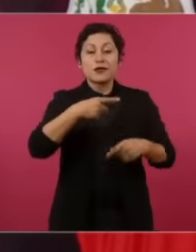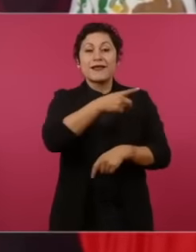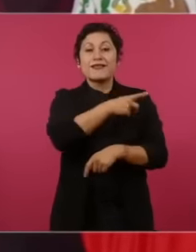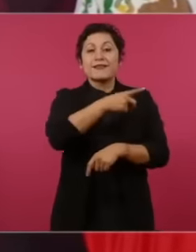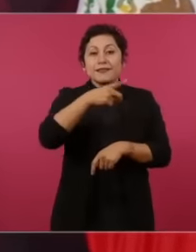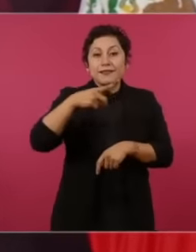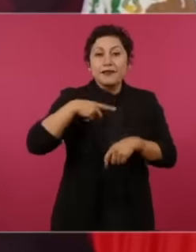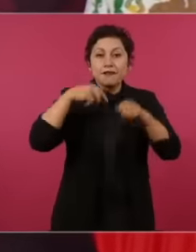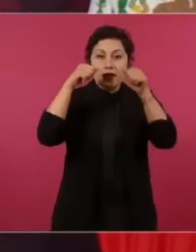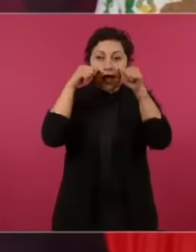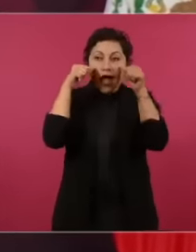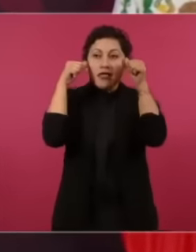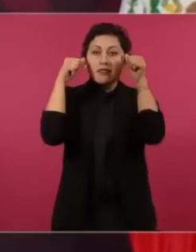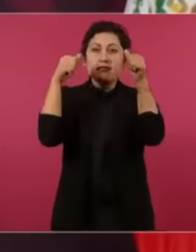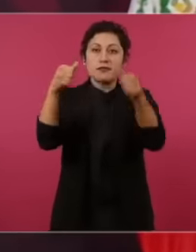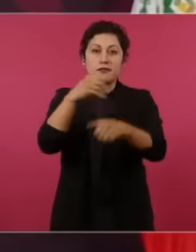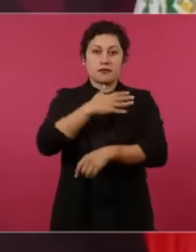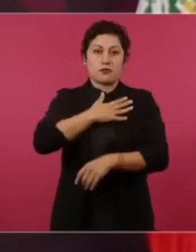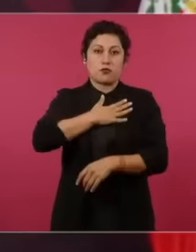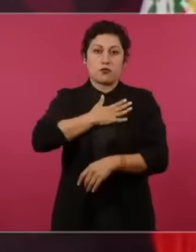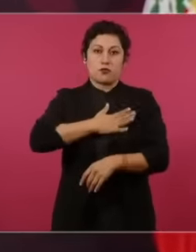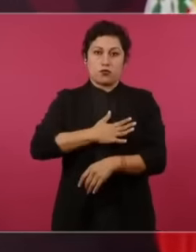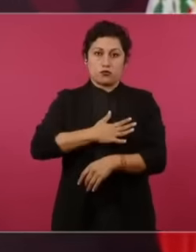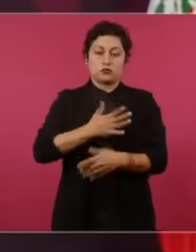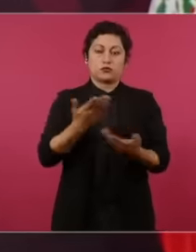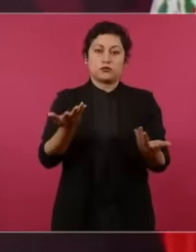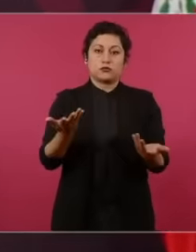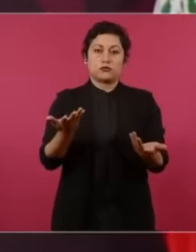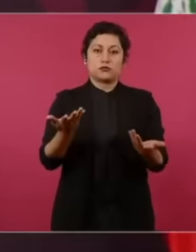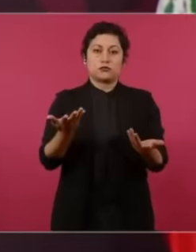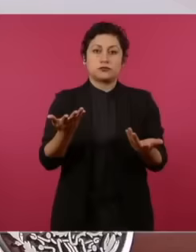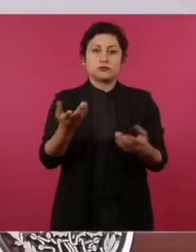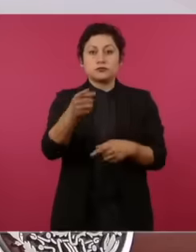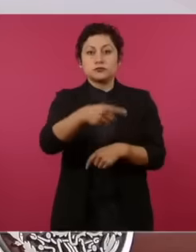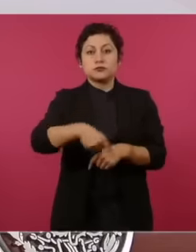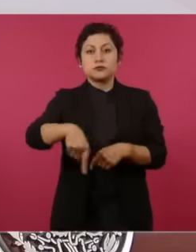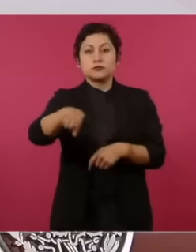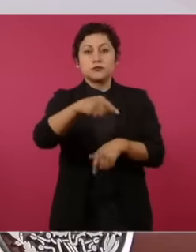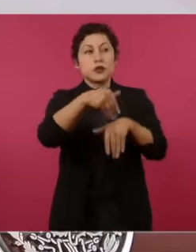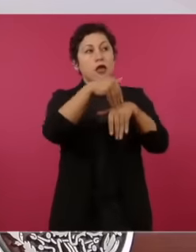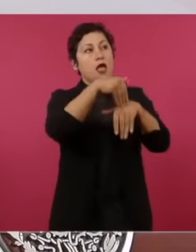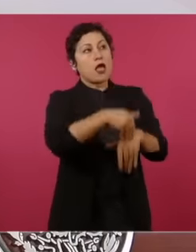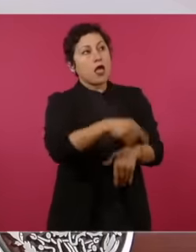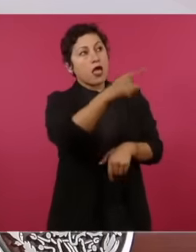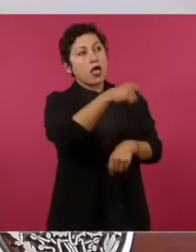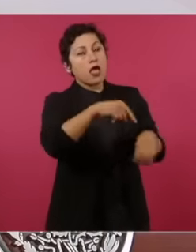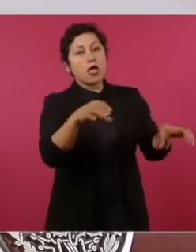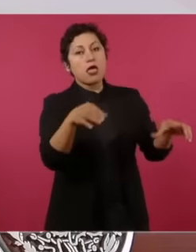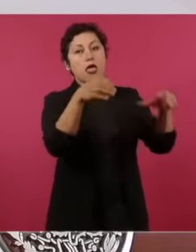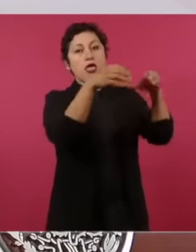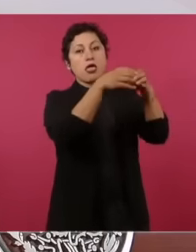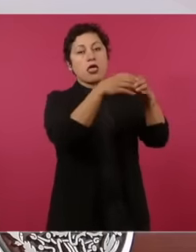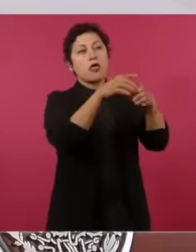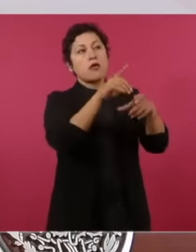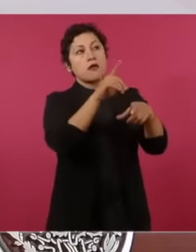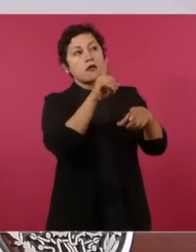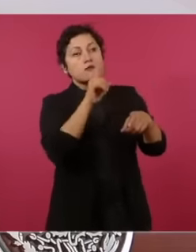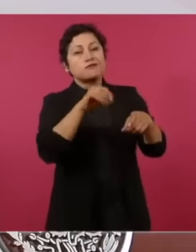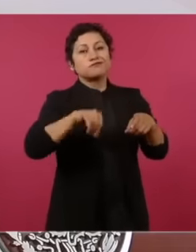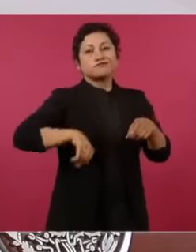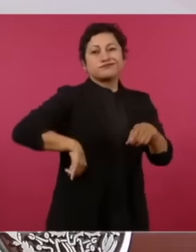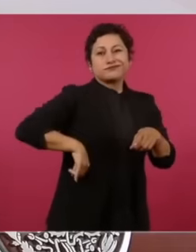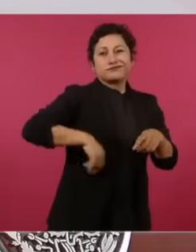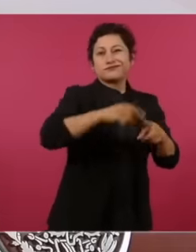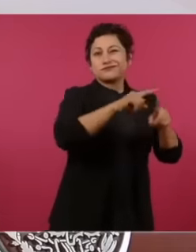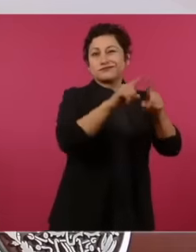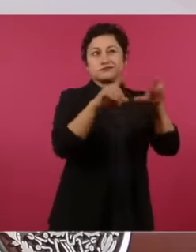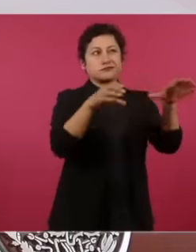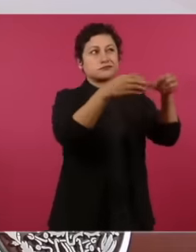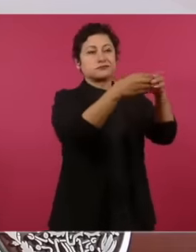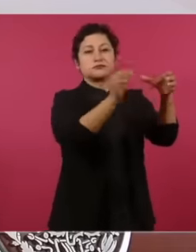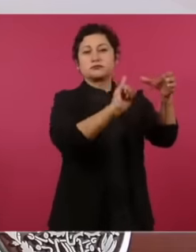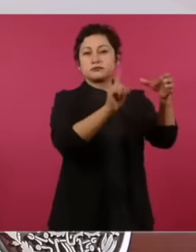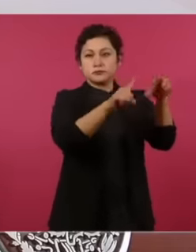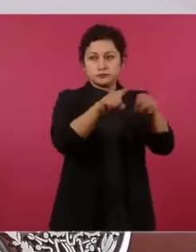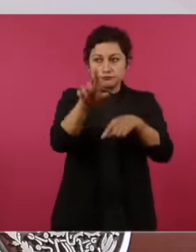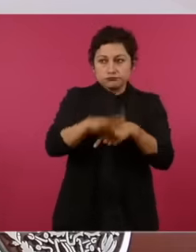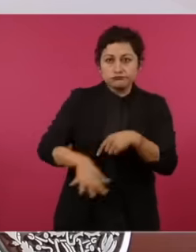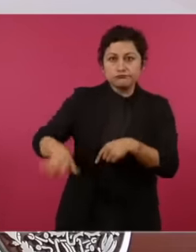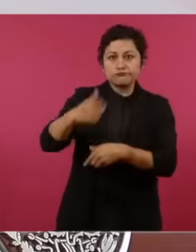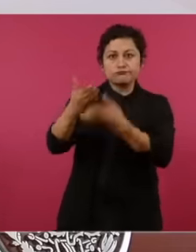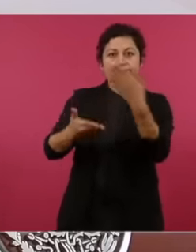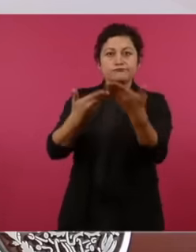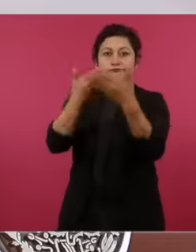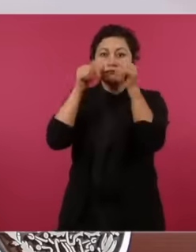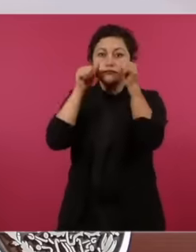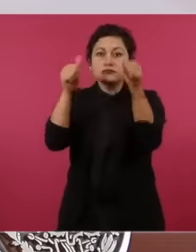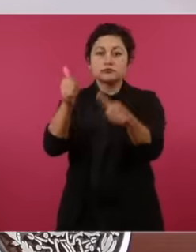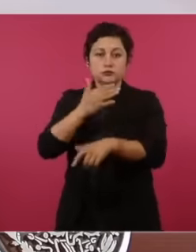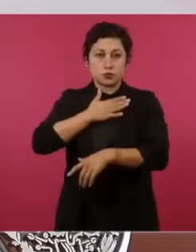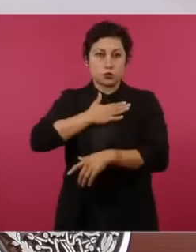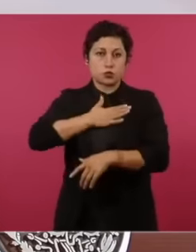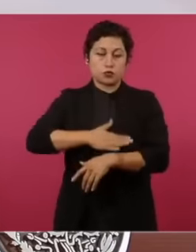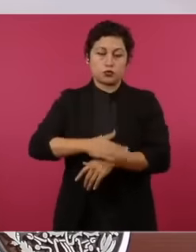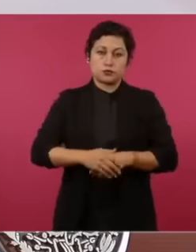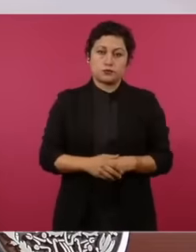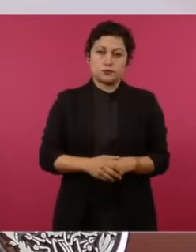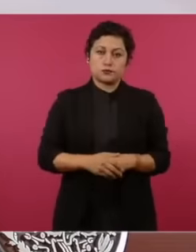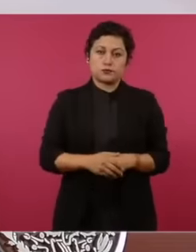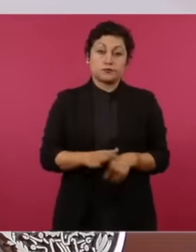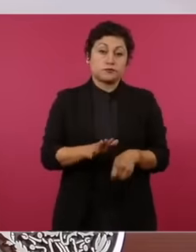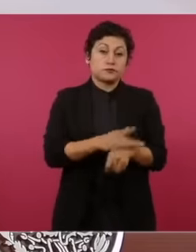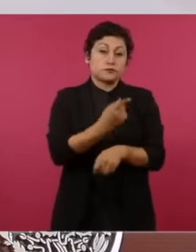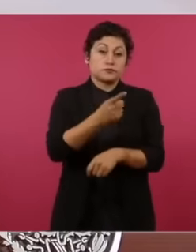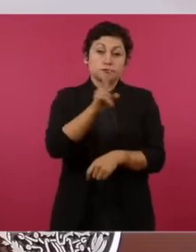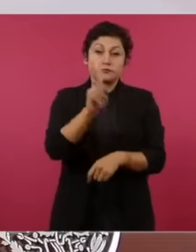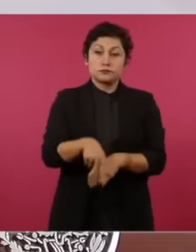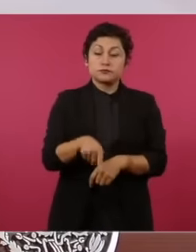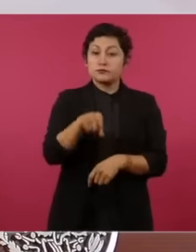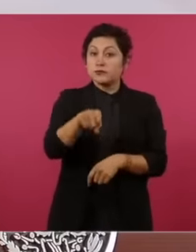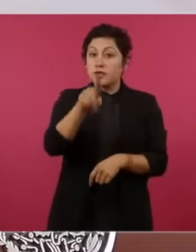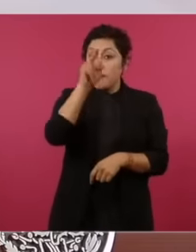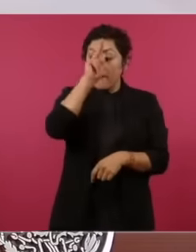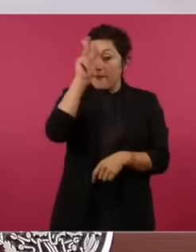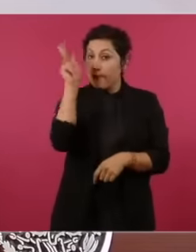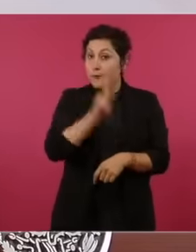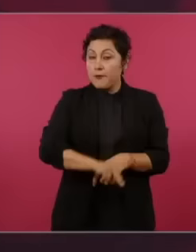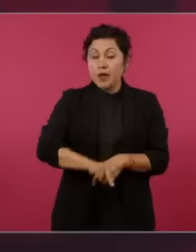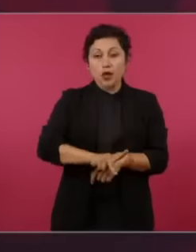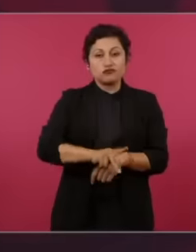being instruments at the service of created interests and the most regrettable thing is that they are at the service of